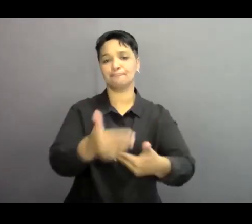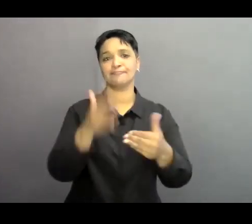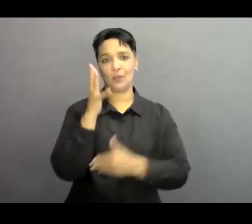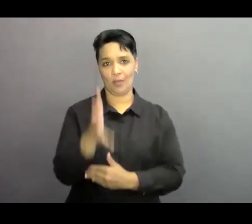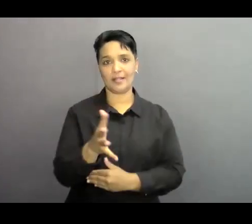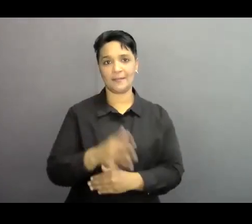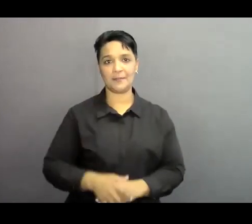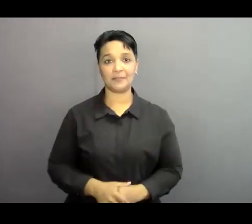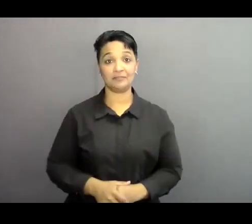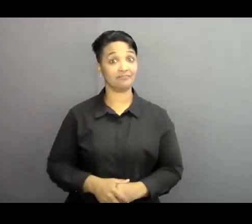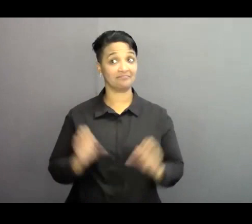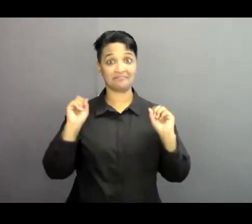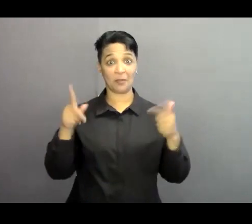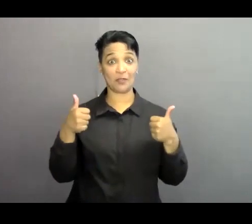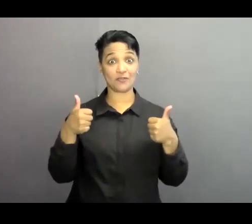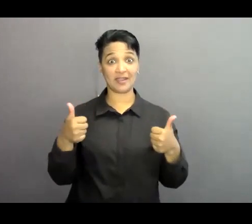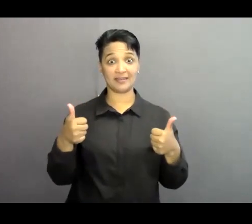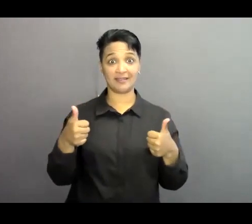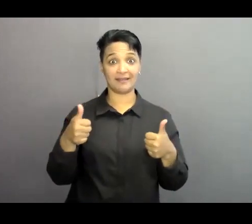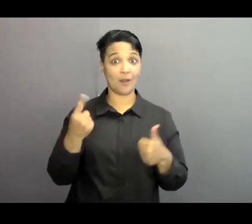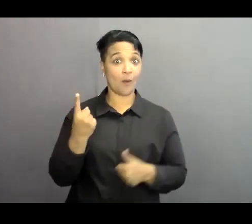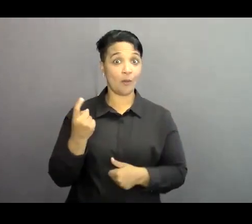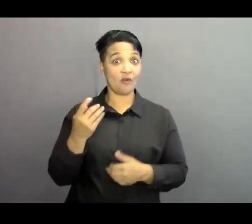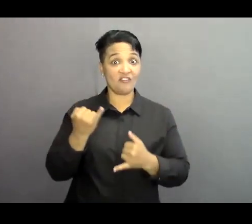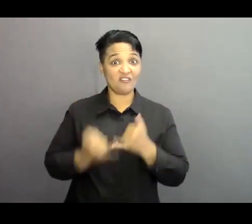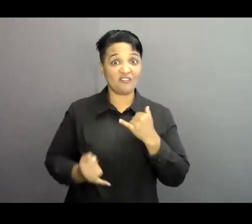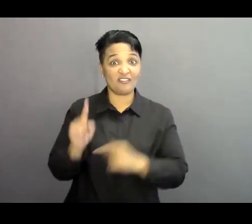Great. Any final questions? Are we ready to go in our groups for the first